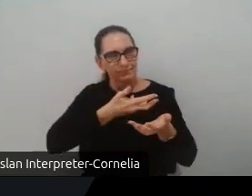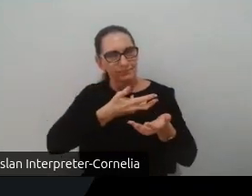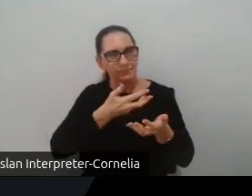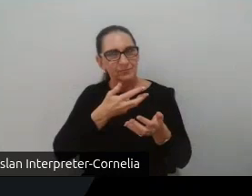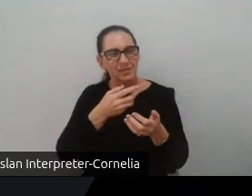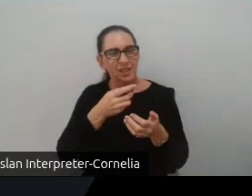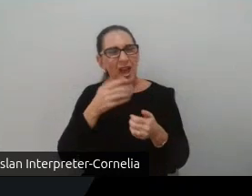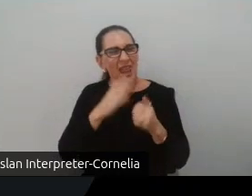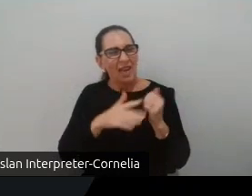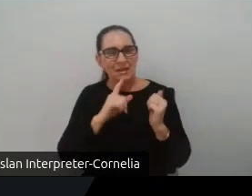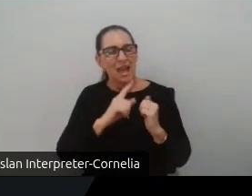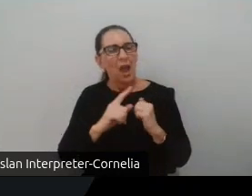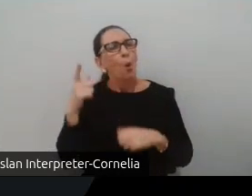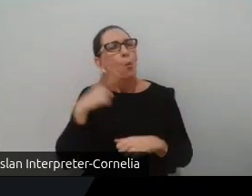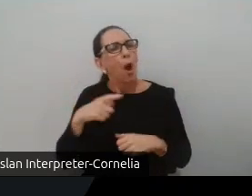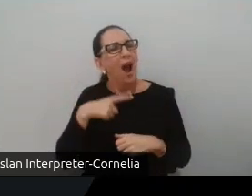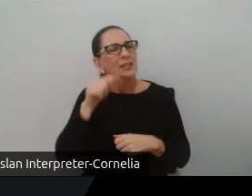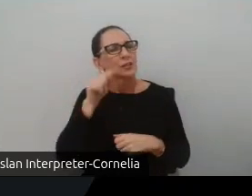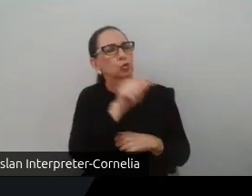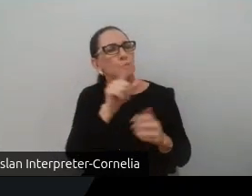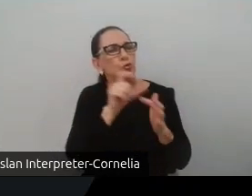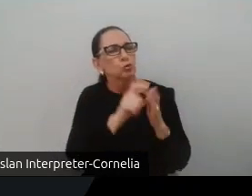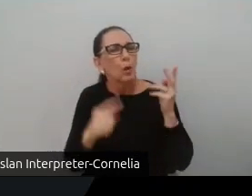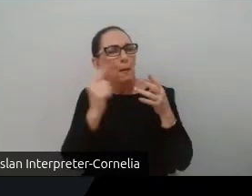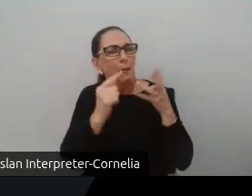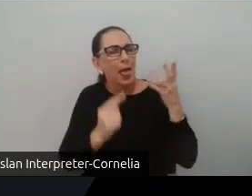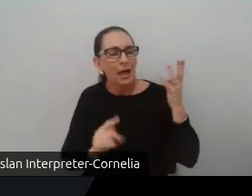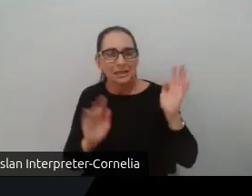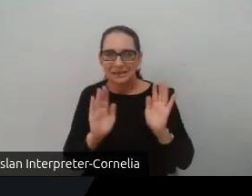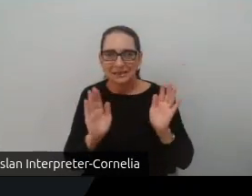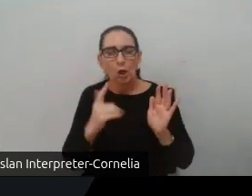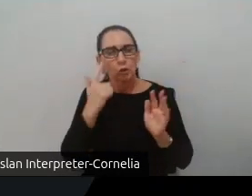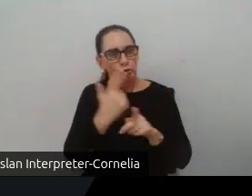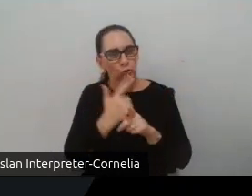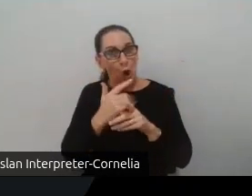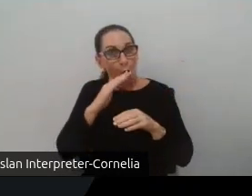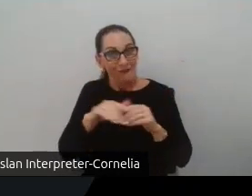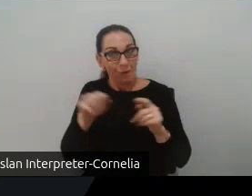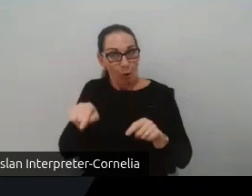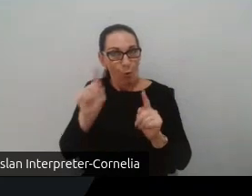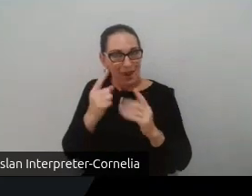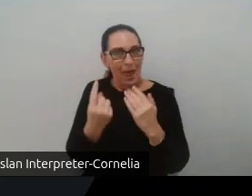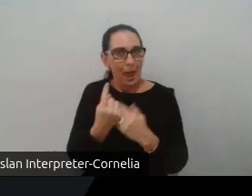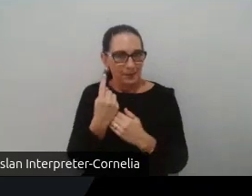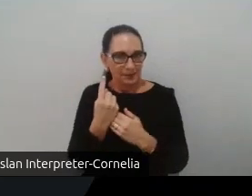you and try to frame it in what happened. When working with person using violence,